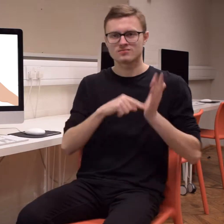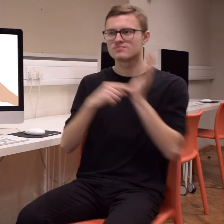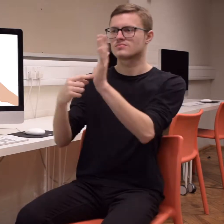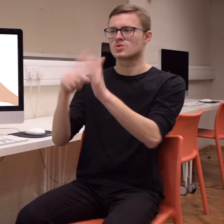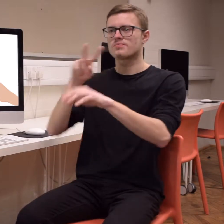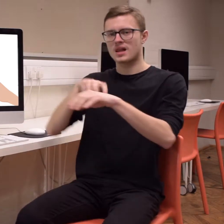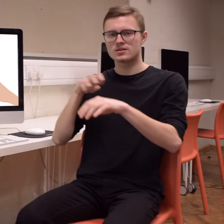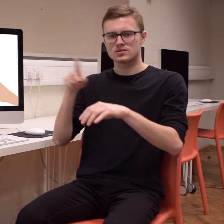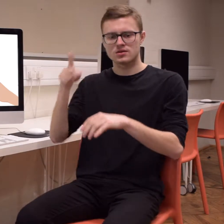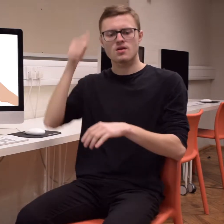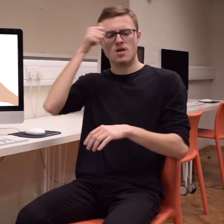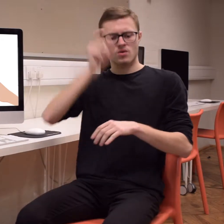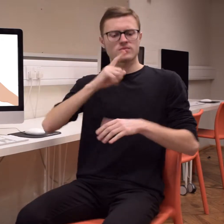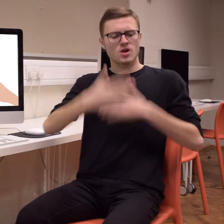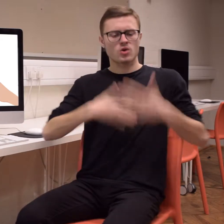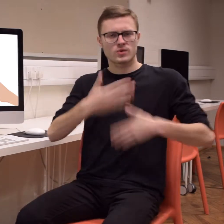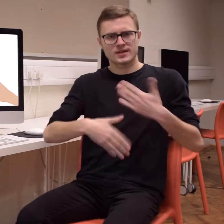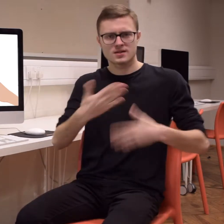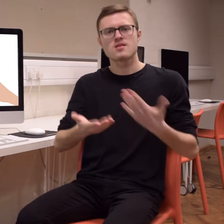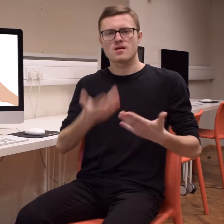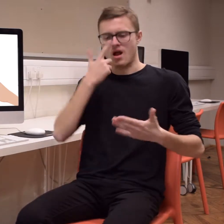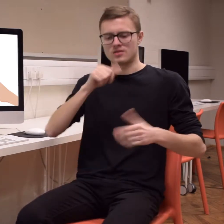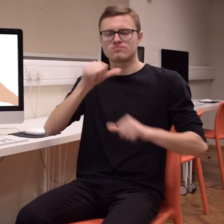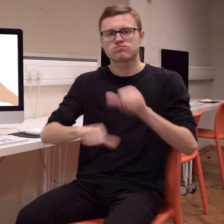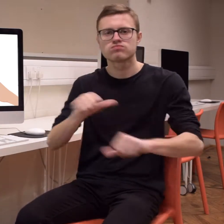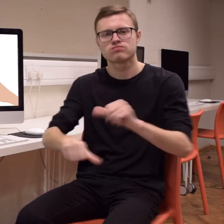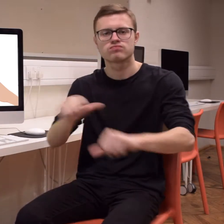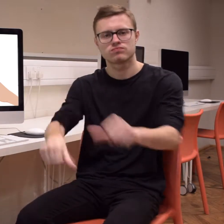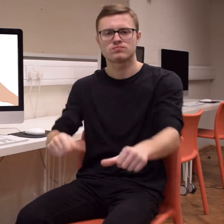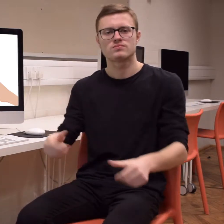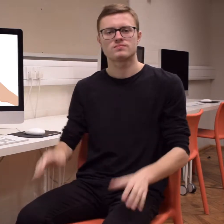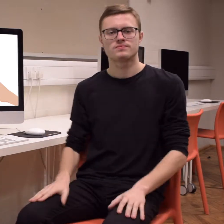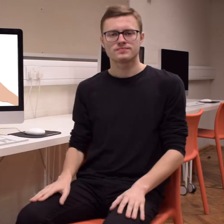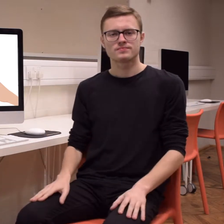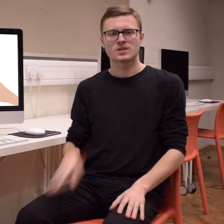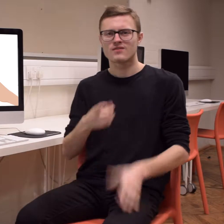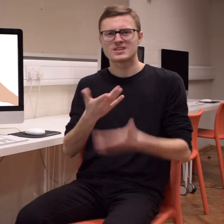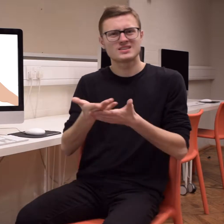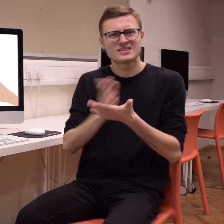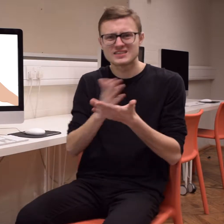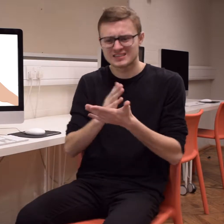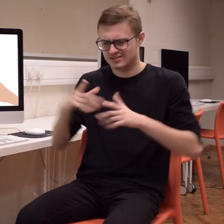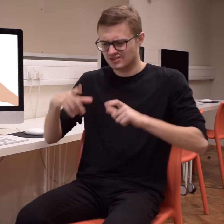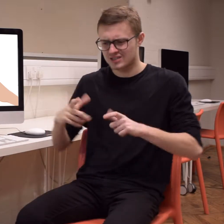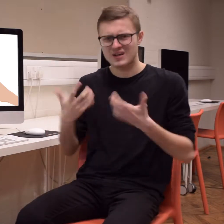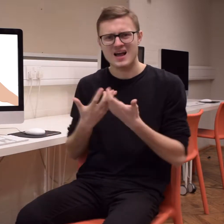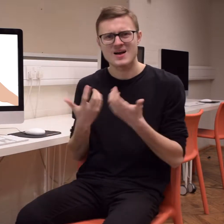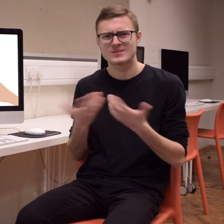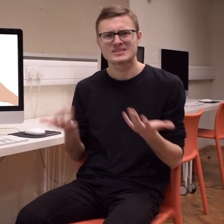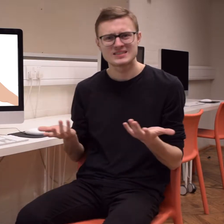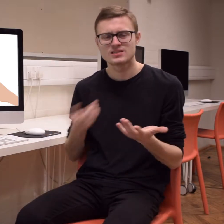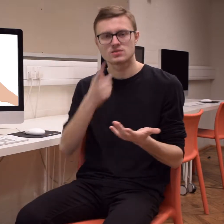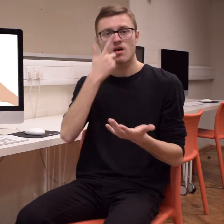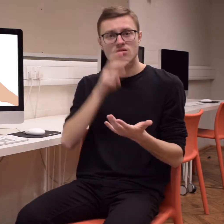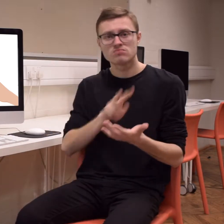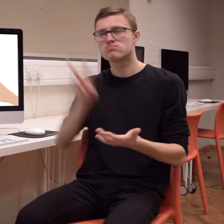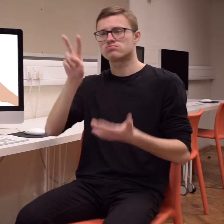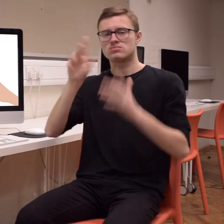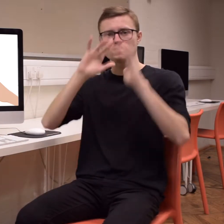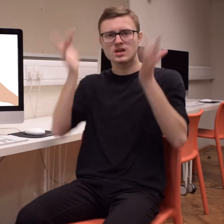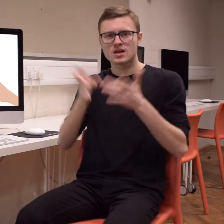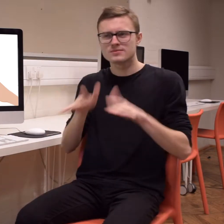This will show what is going on and will allow the police to take action. You can look up online